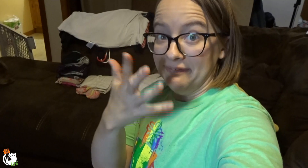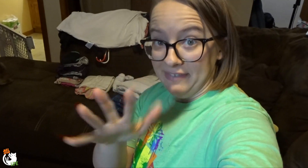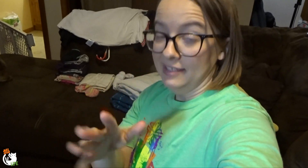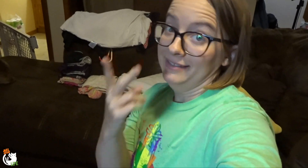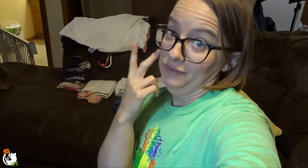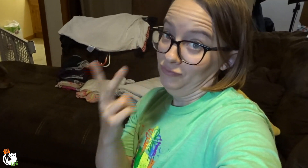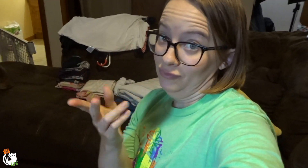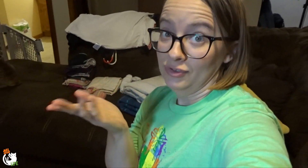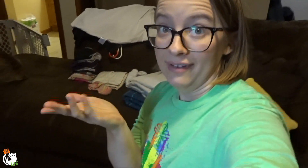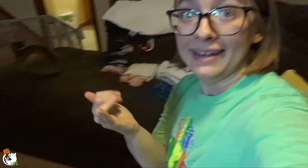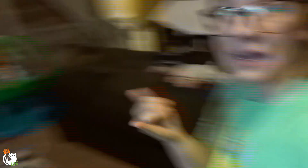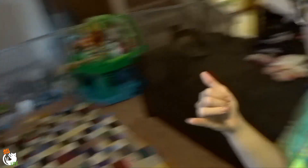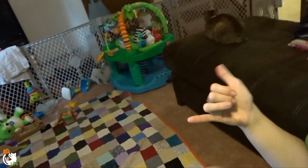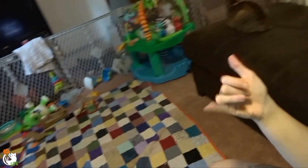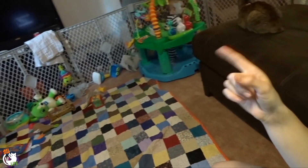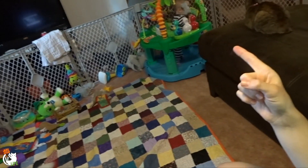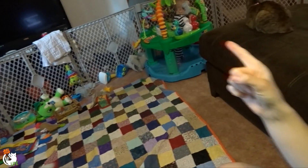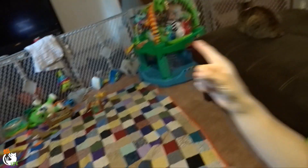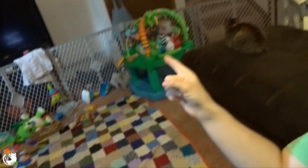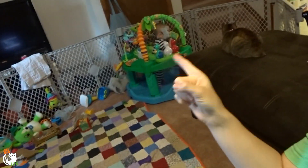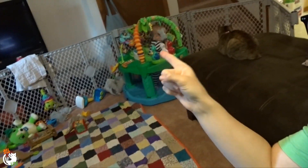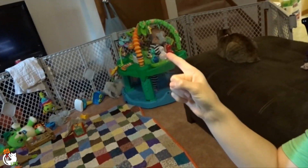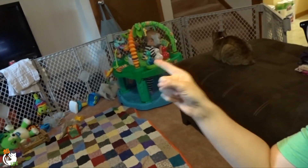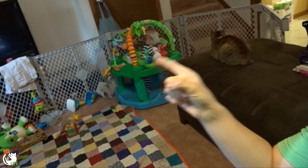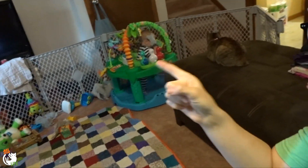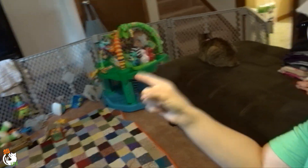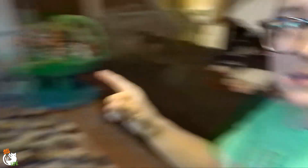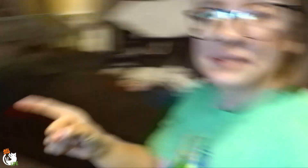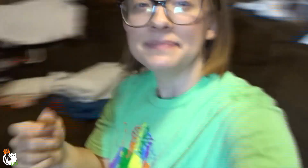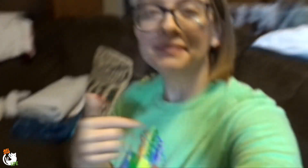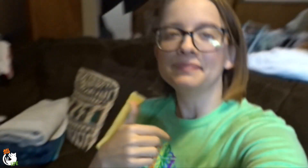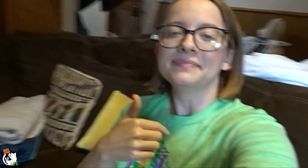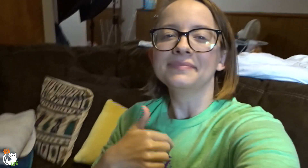So lunch is over. As you see, he's playing in his exersaucer.